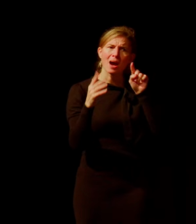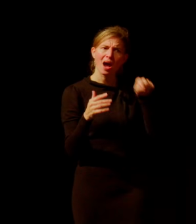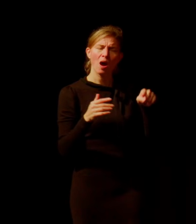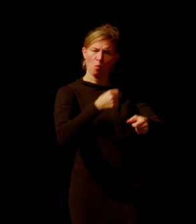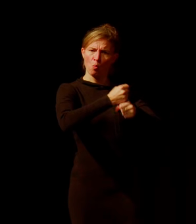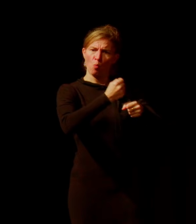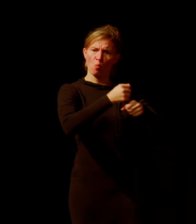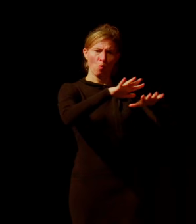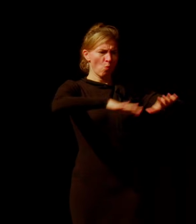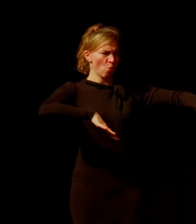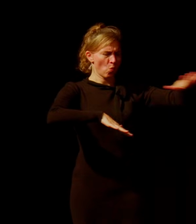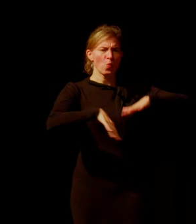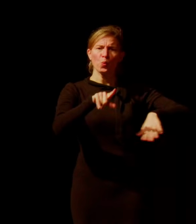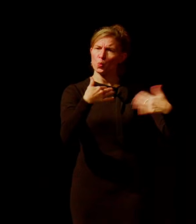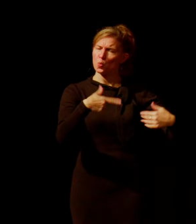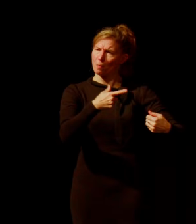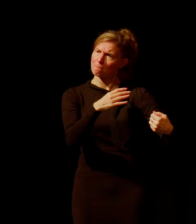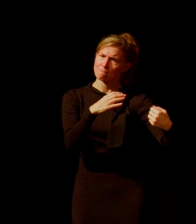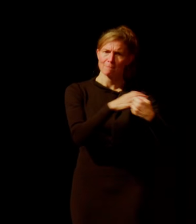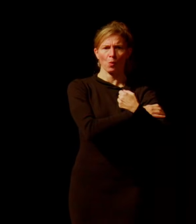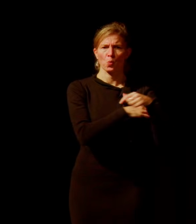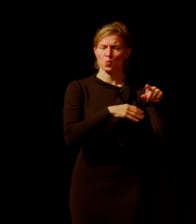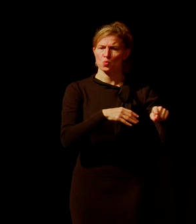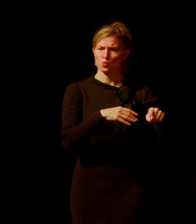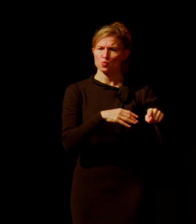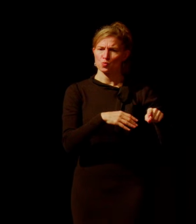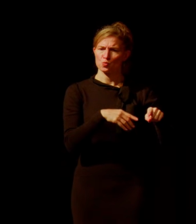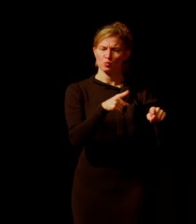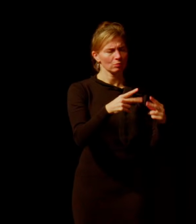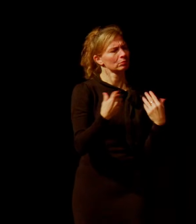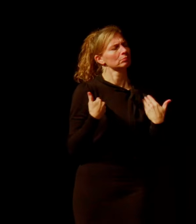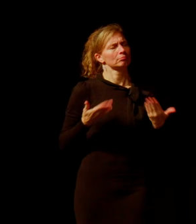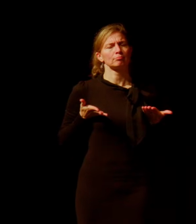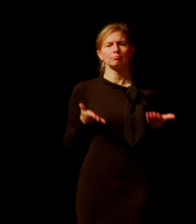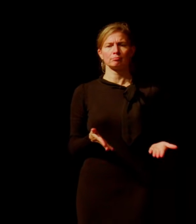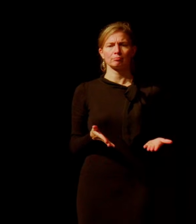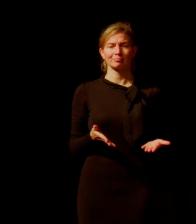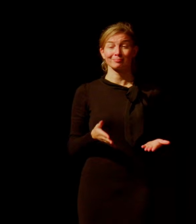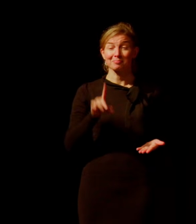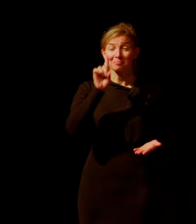And now here's the catch. If you struggle to speak up at home,